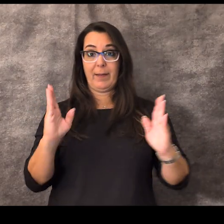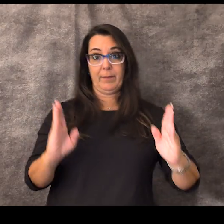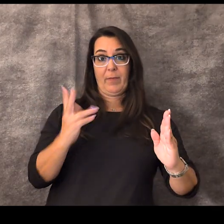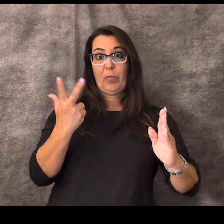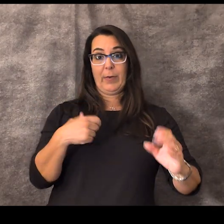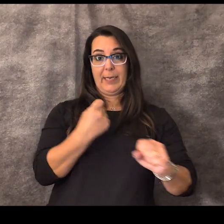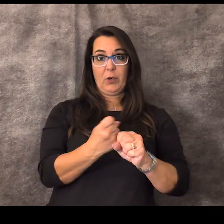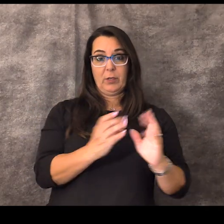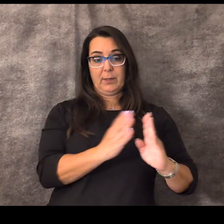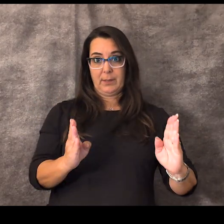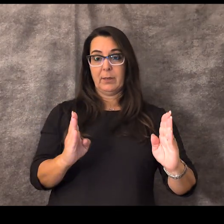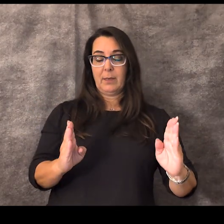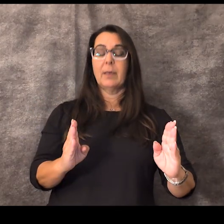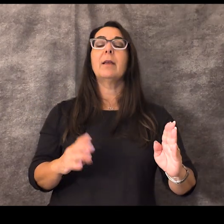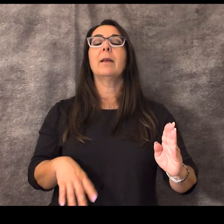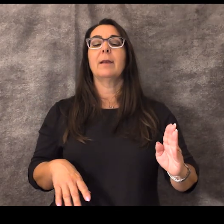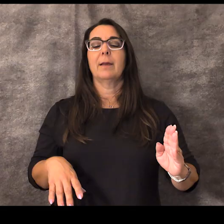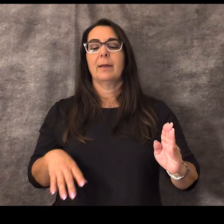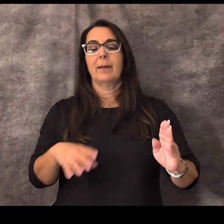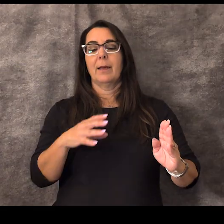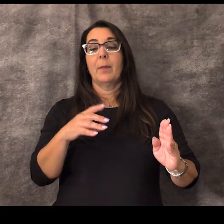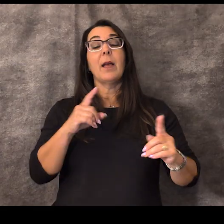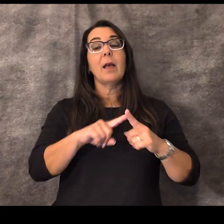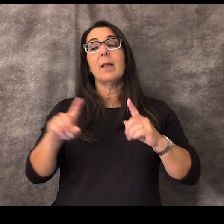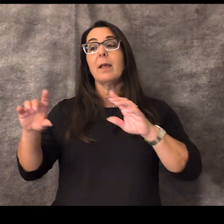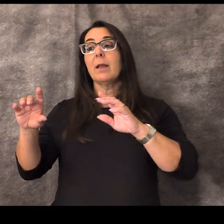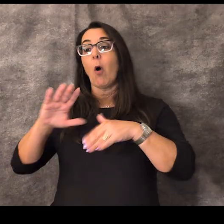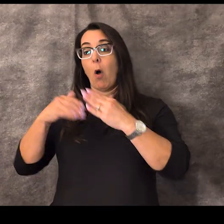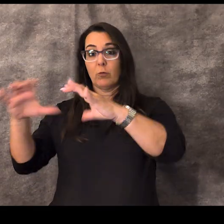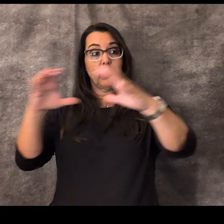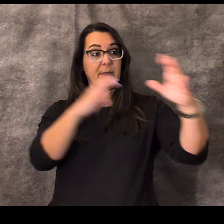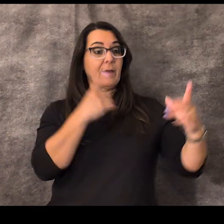But, the the parties have actually agreed that a third party,